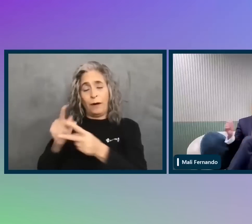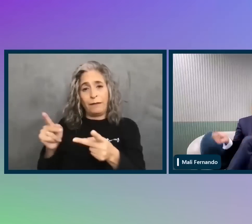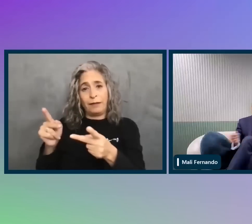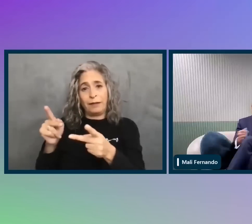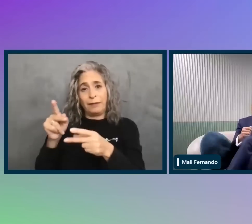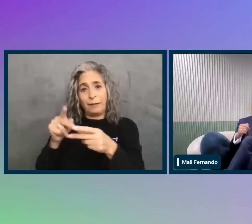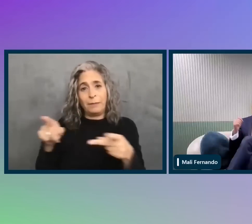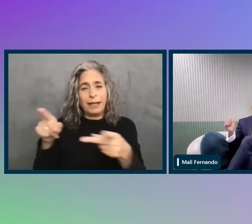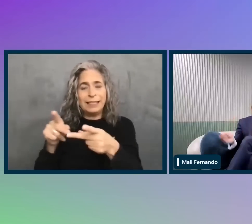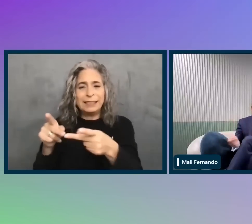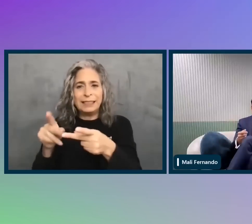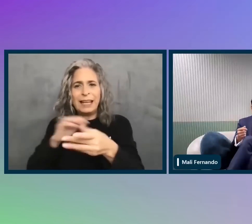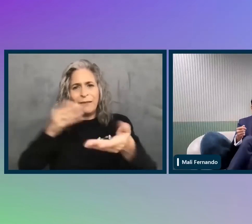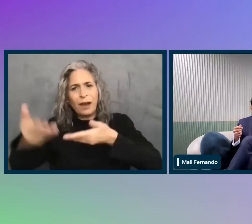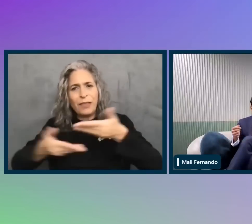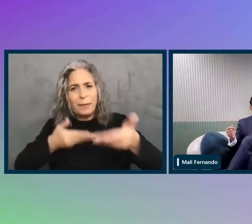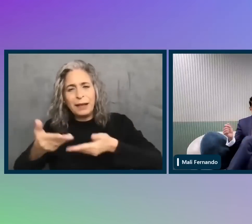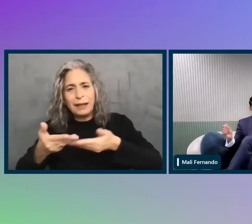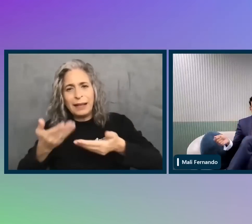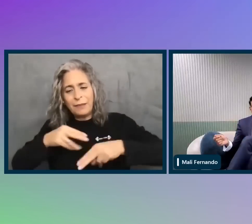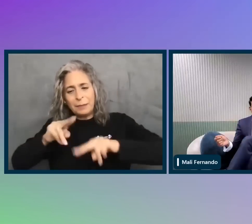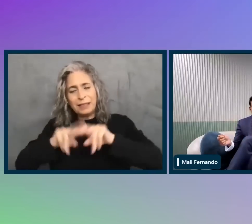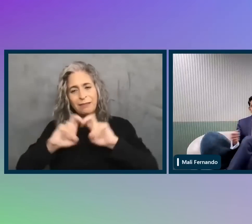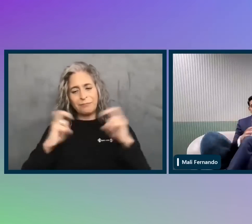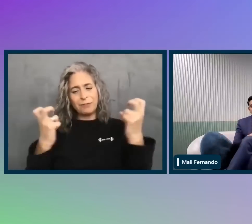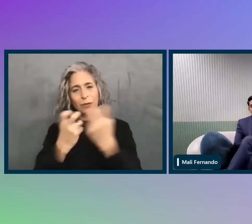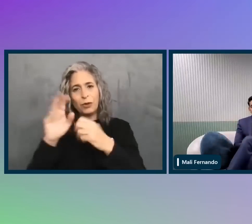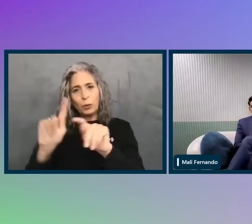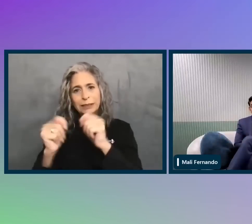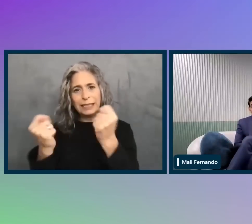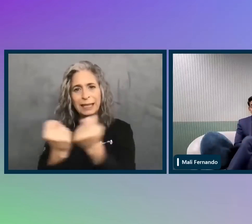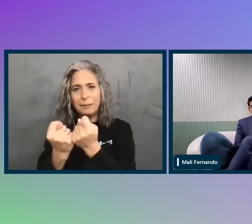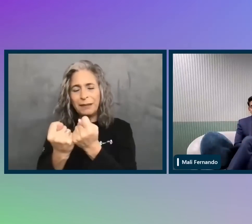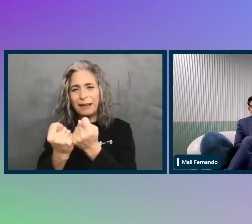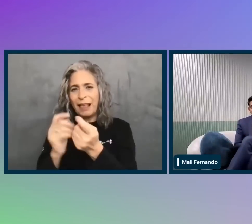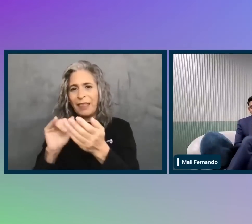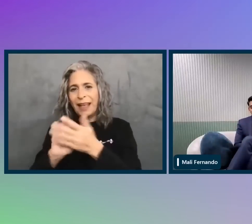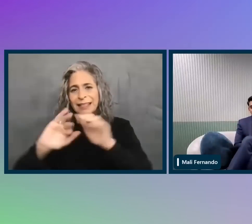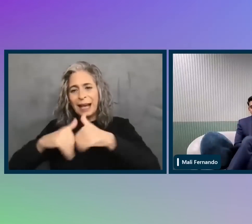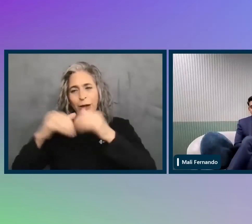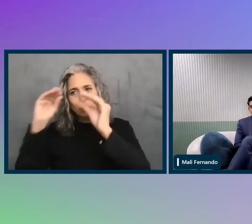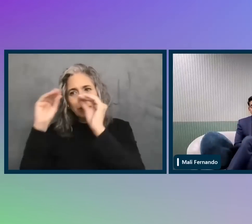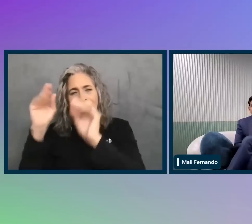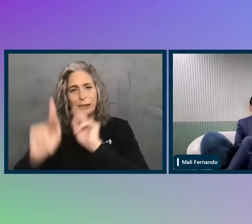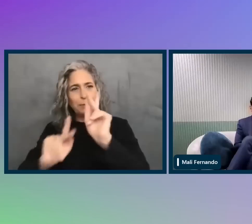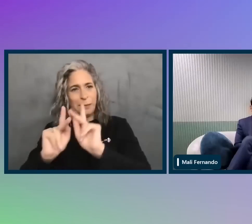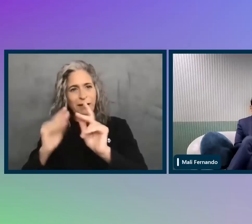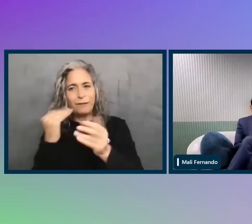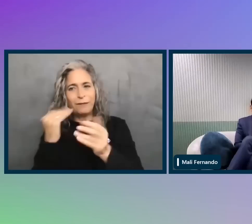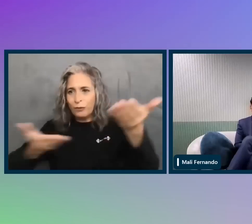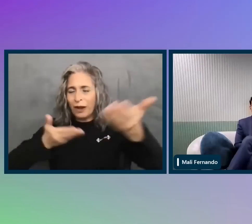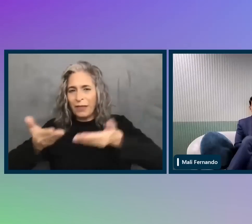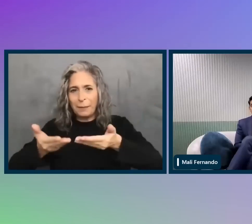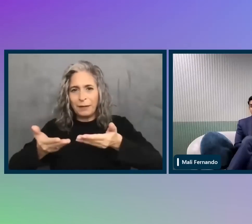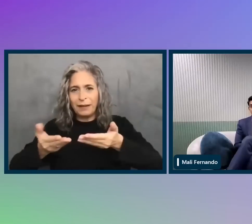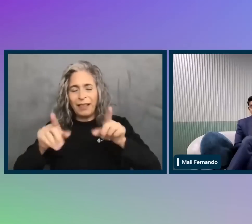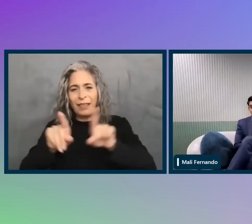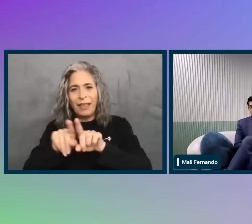Invite them in, have them sit down with your team, because that's the only way you're gonna kind of teach people. And then third, invest in this space, right?